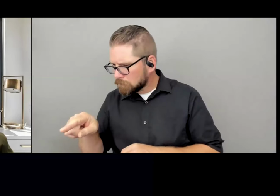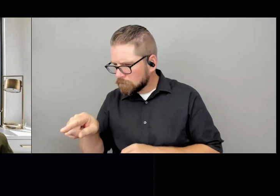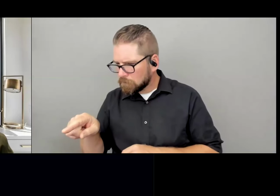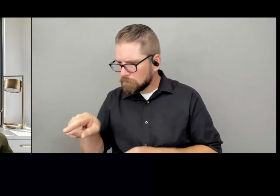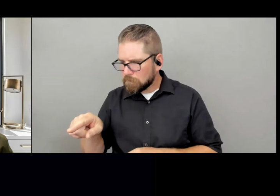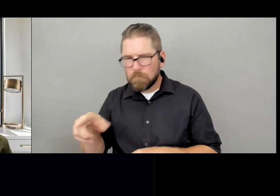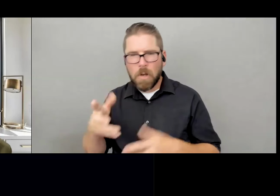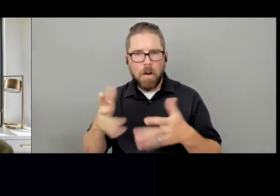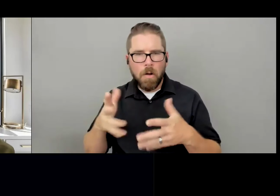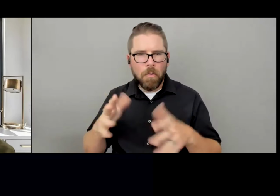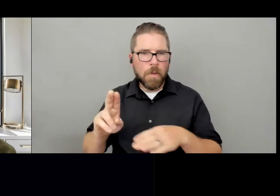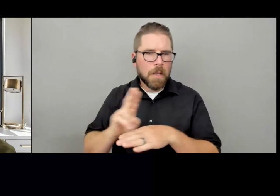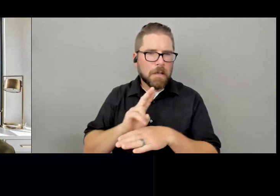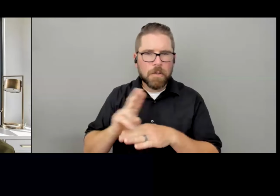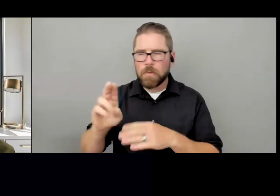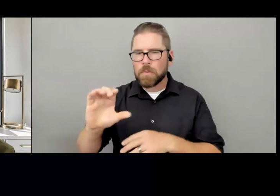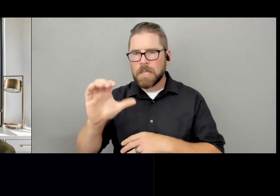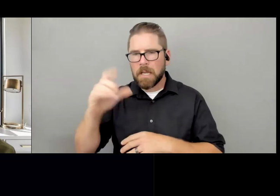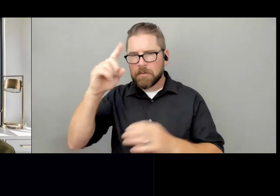That's where you're at with your classes and that's